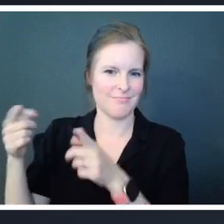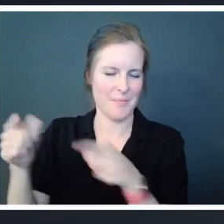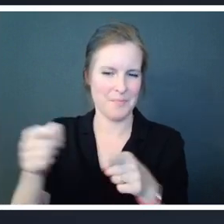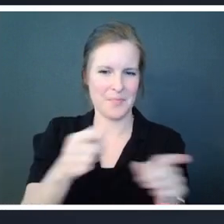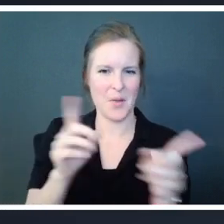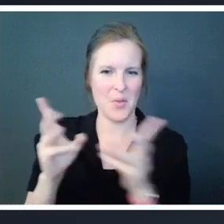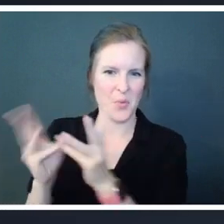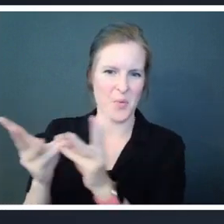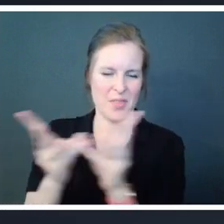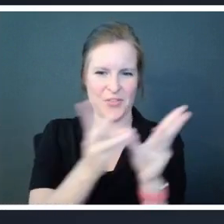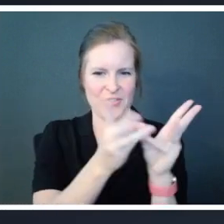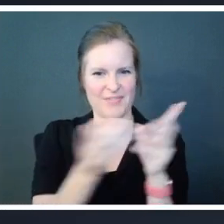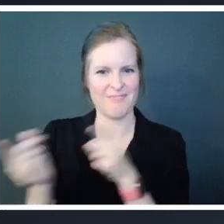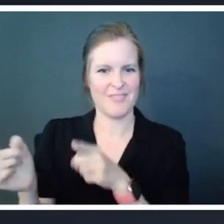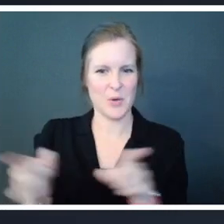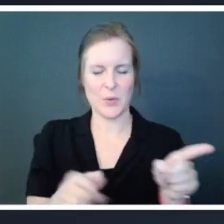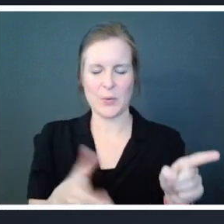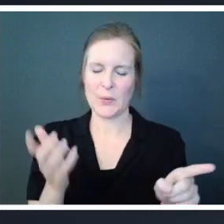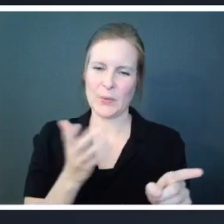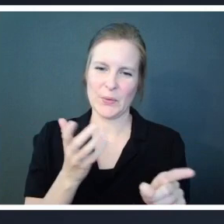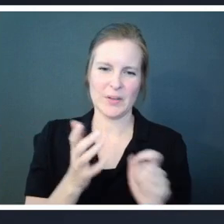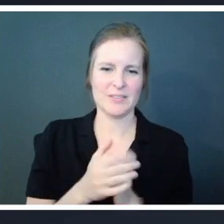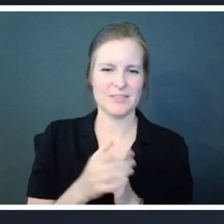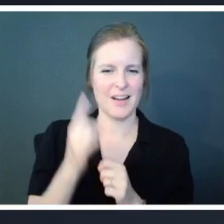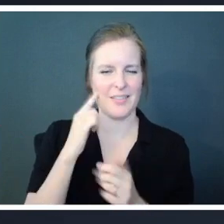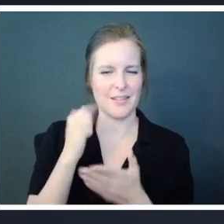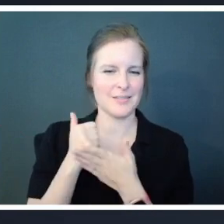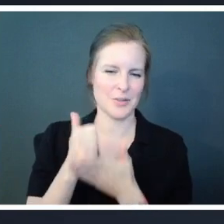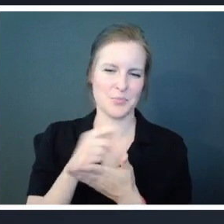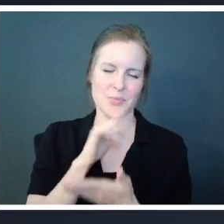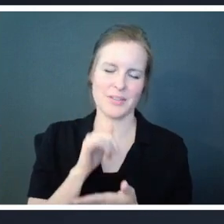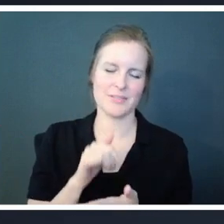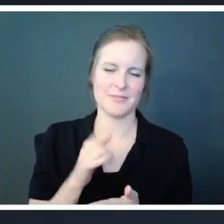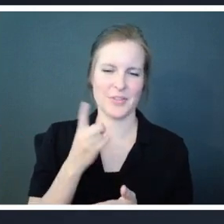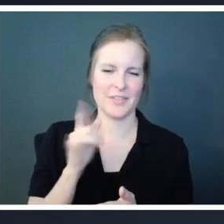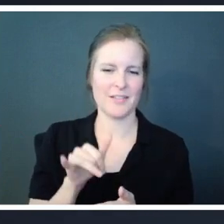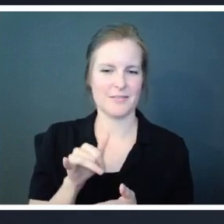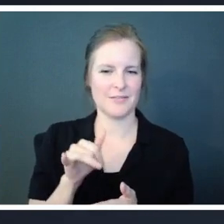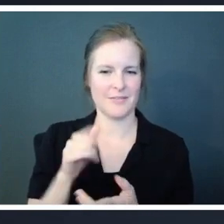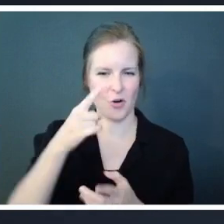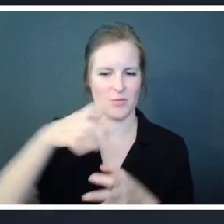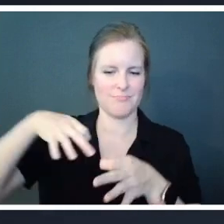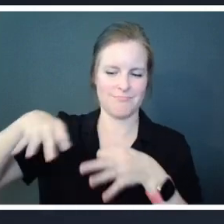that really helpful to think about that too, in terms of explaining it to younger learners,